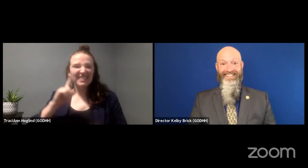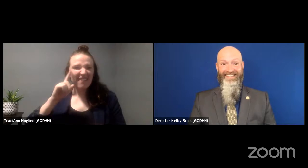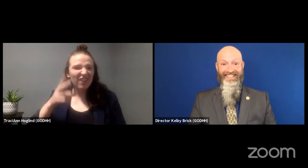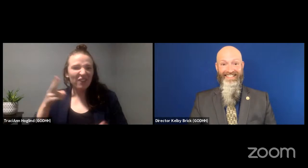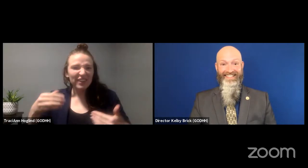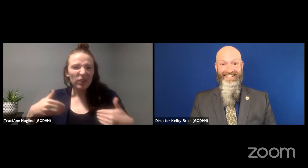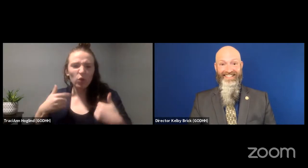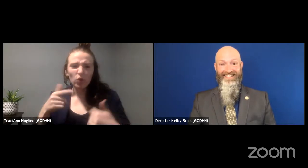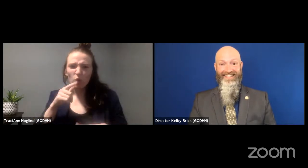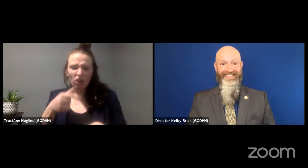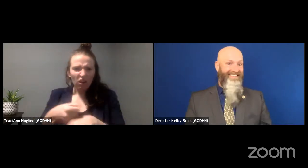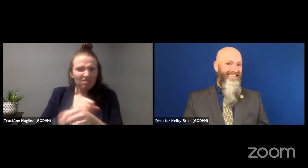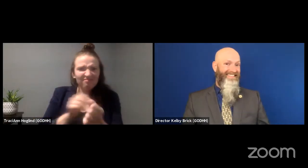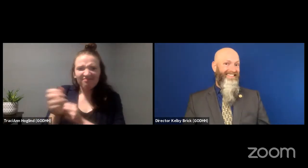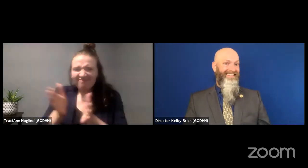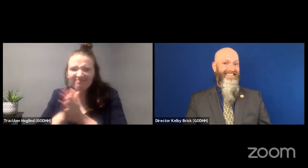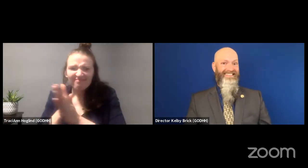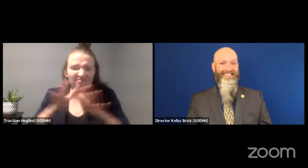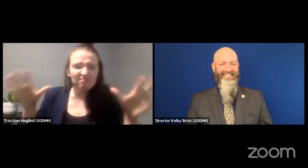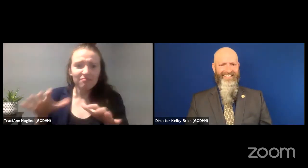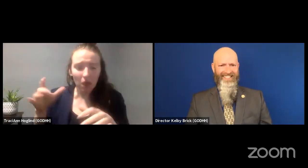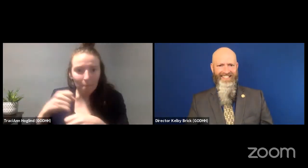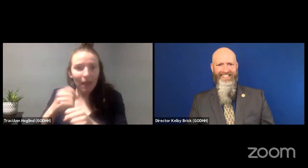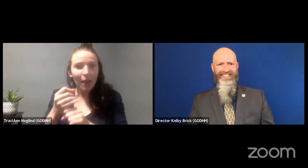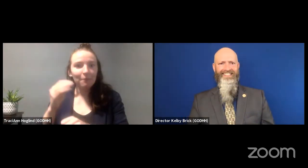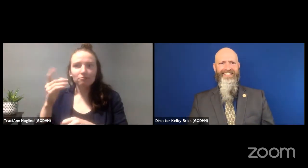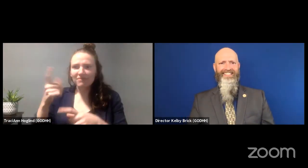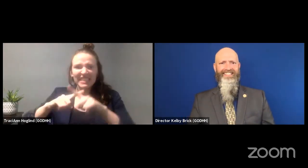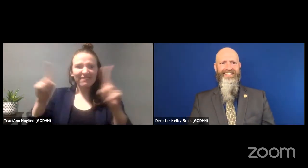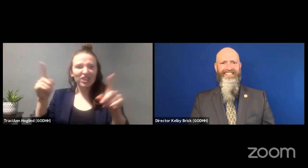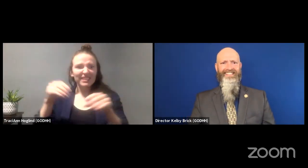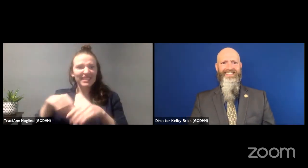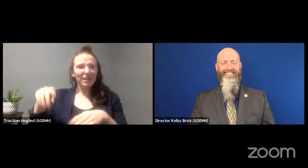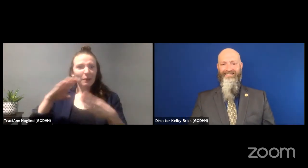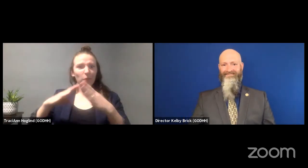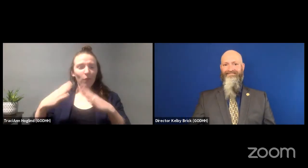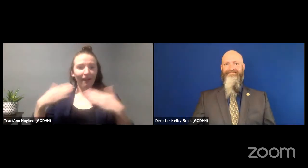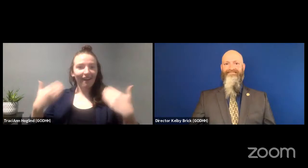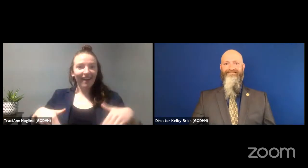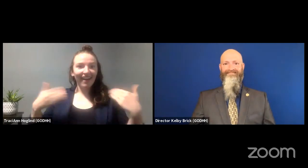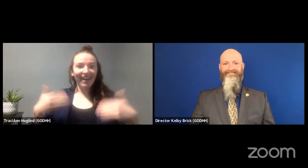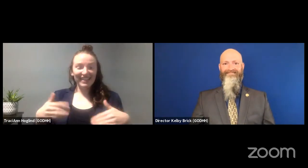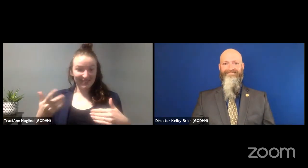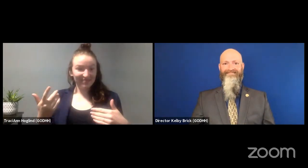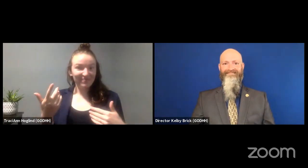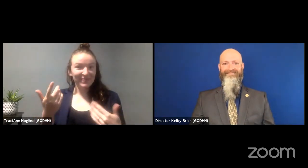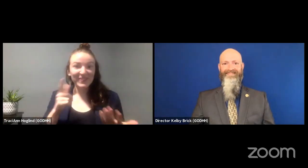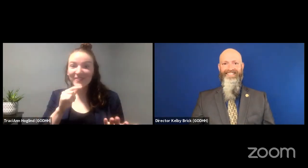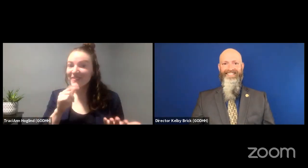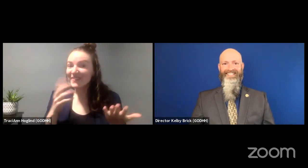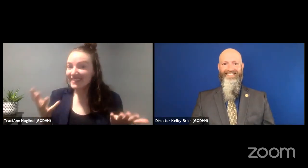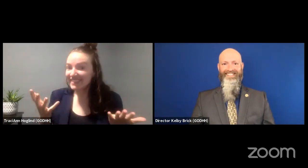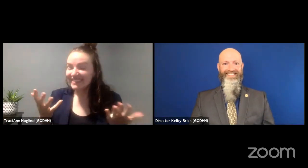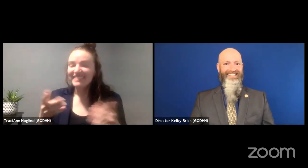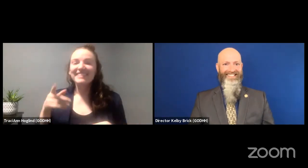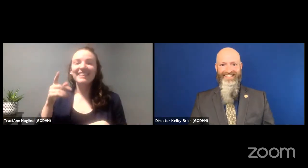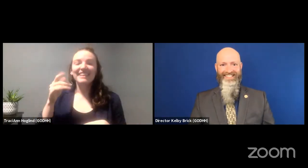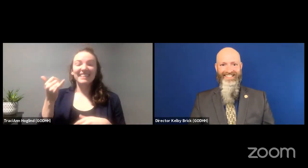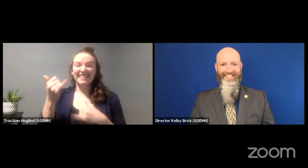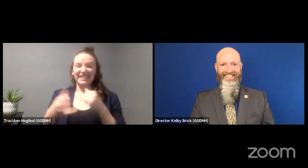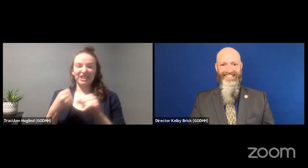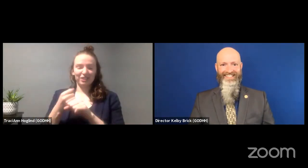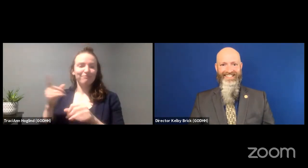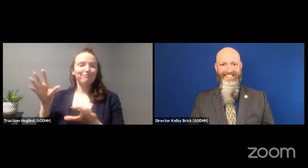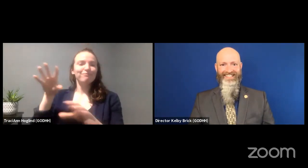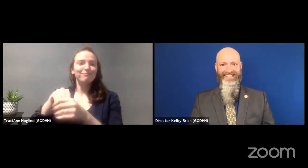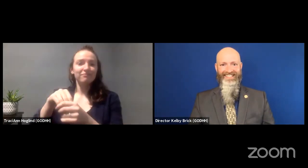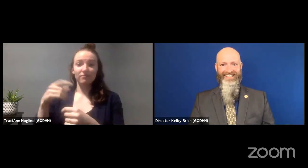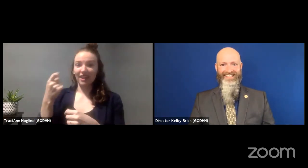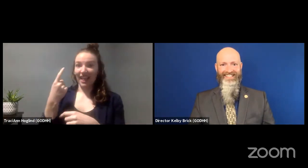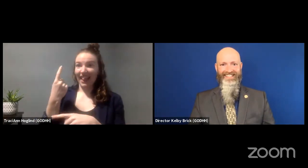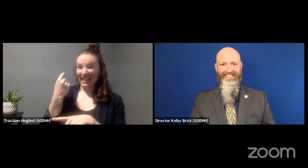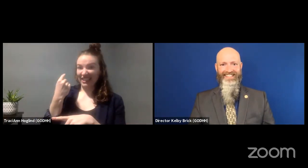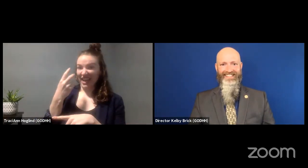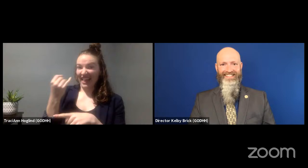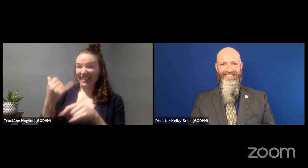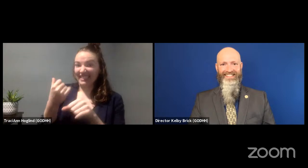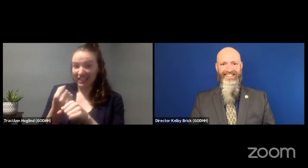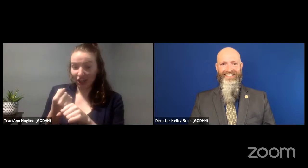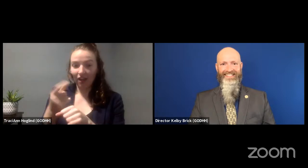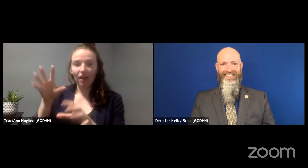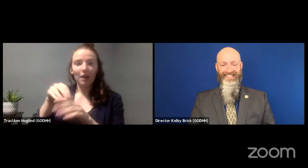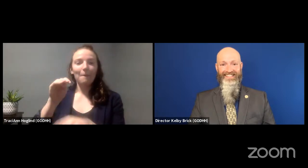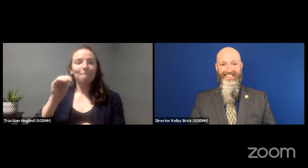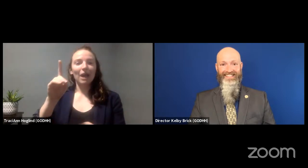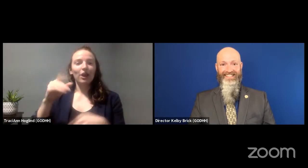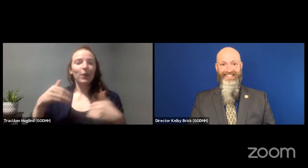award. TRACIANN HOGLIND: This year, our winner has